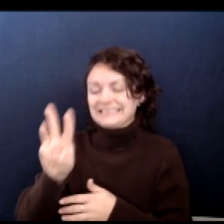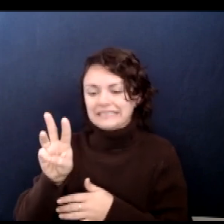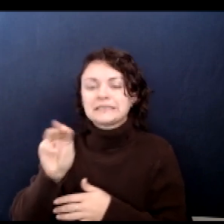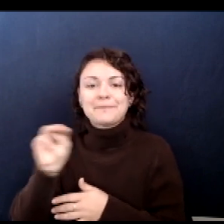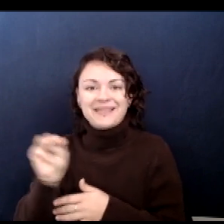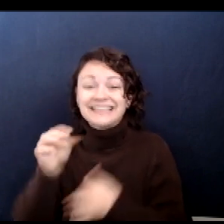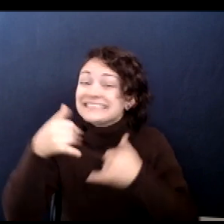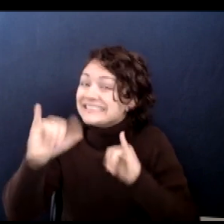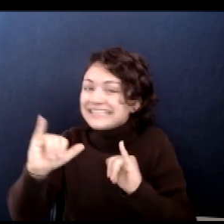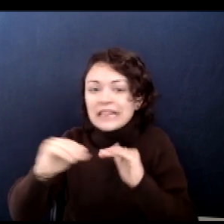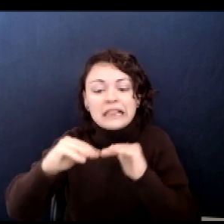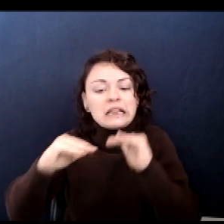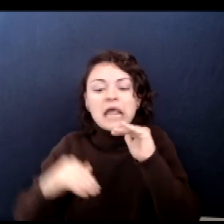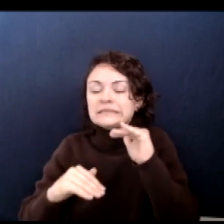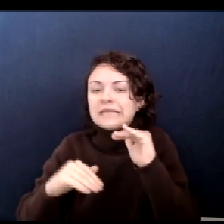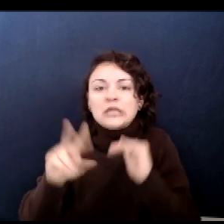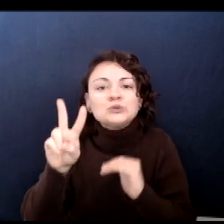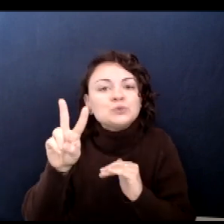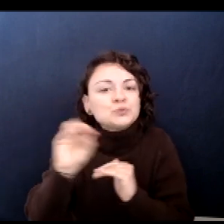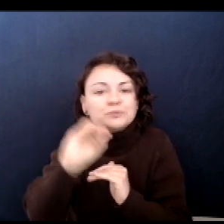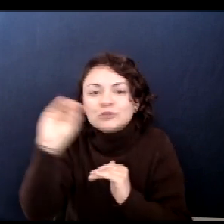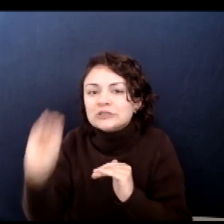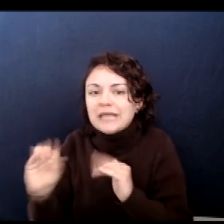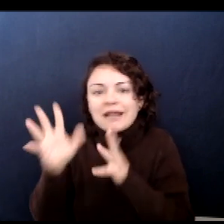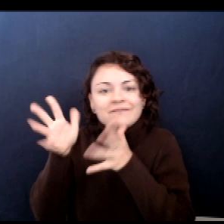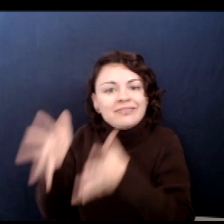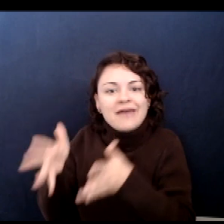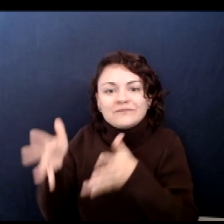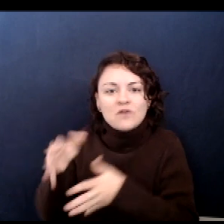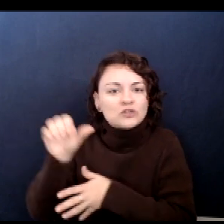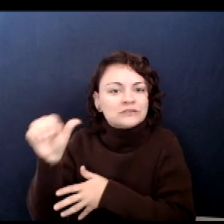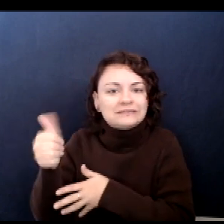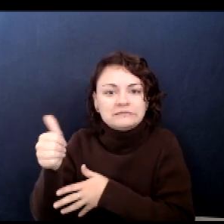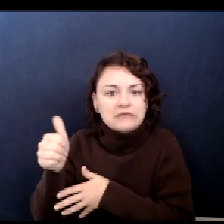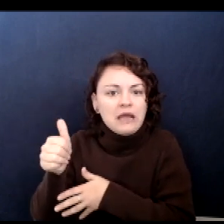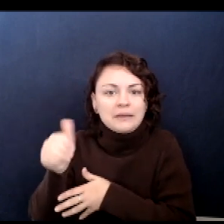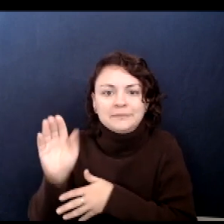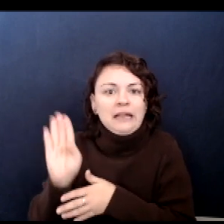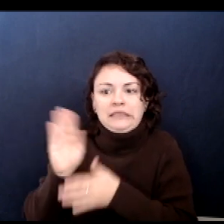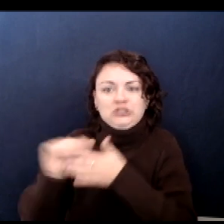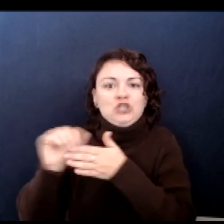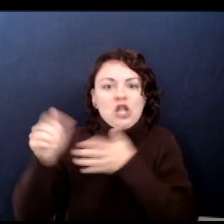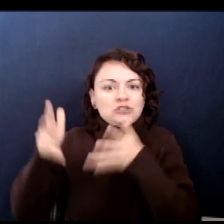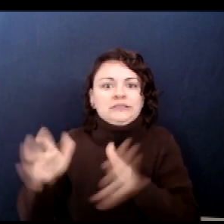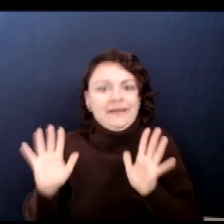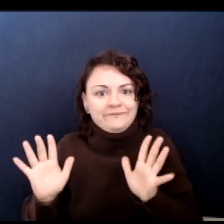of Georgia's budget surplus. What we got is the state allocated